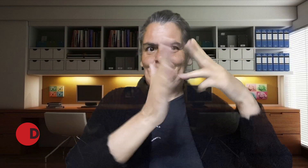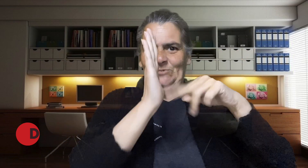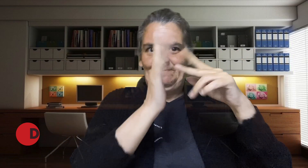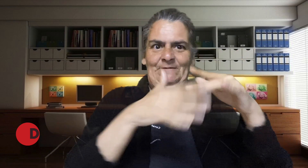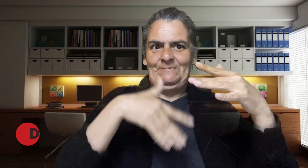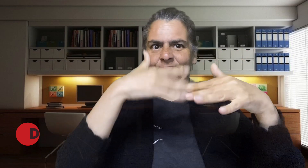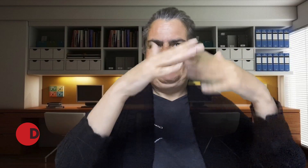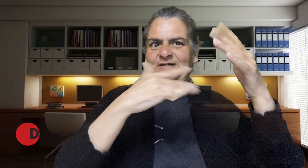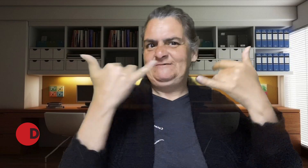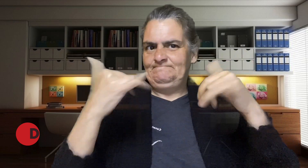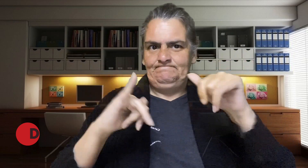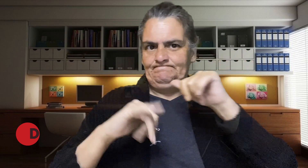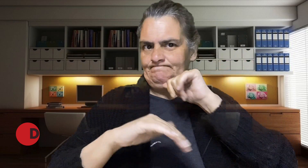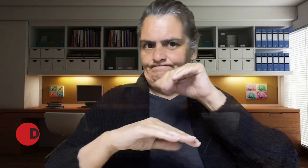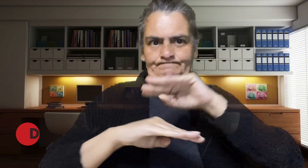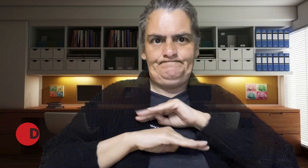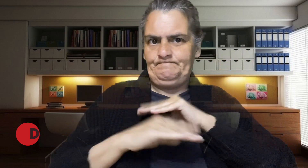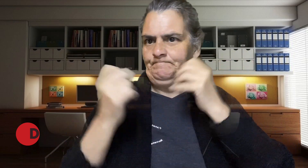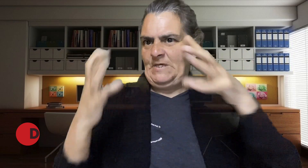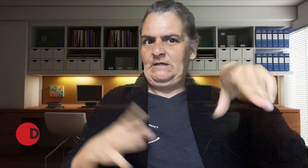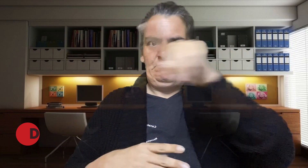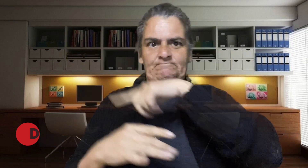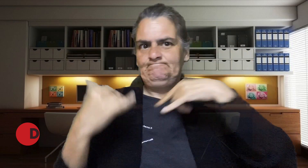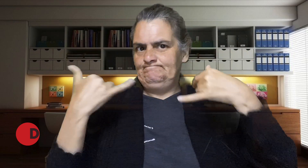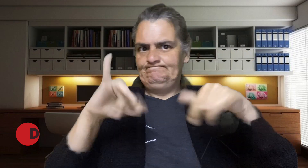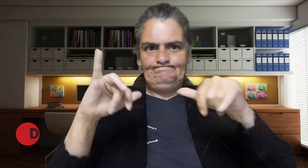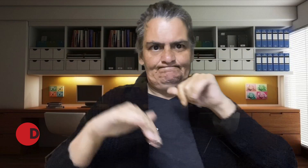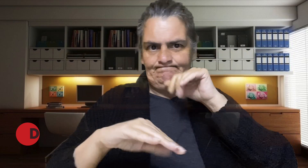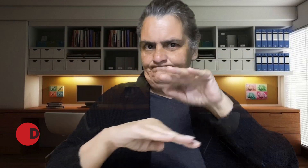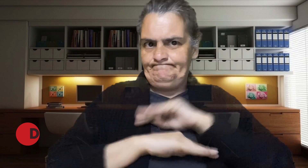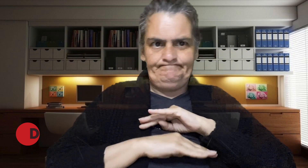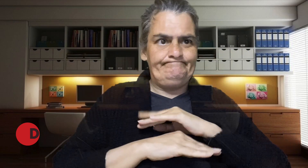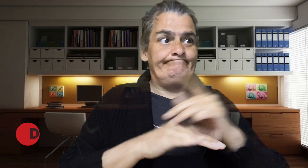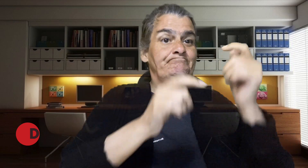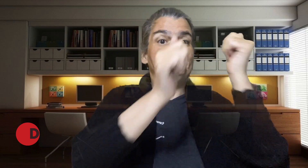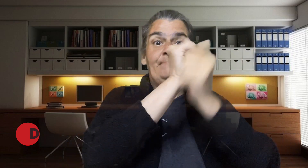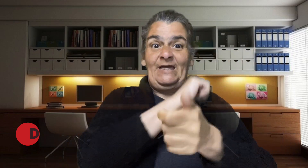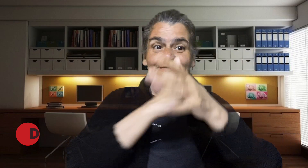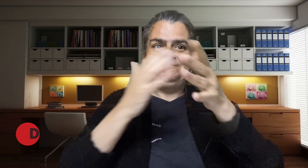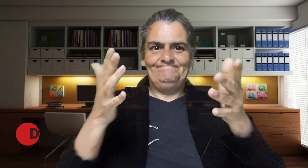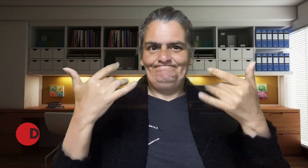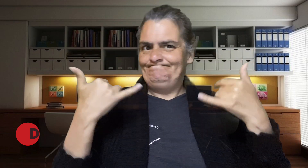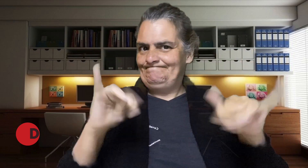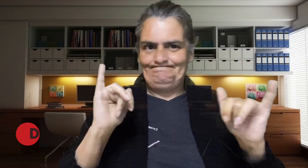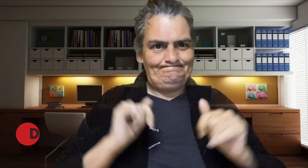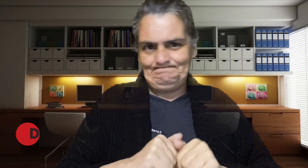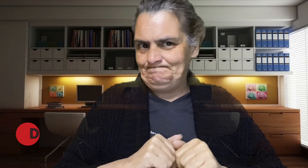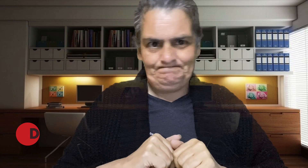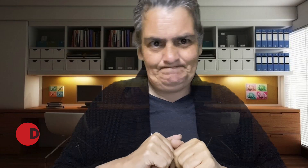many of us are not satisfied.